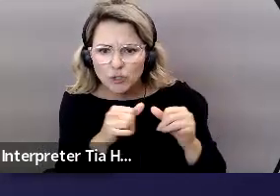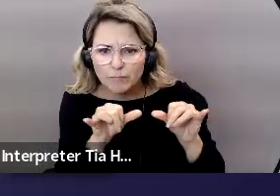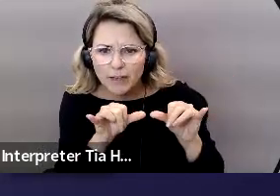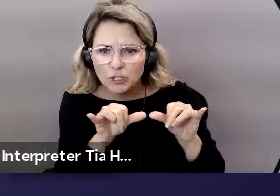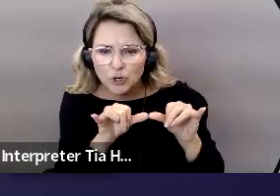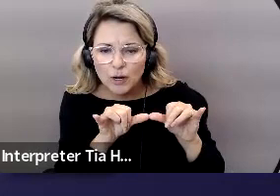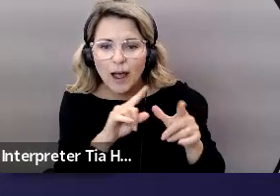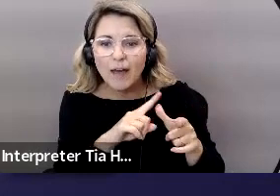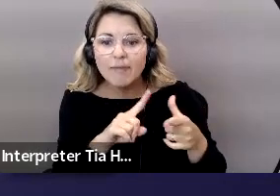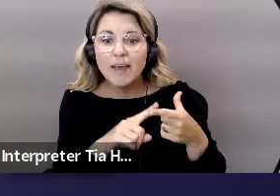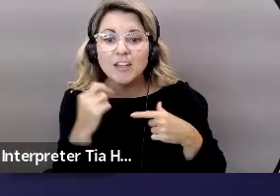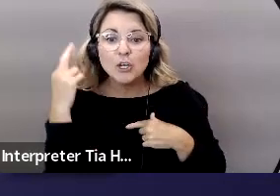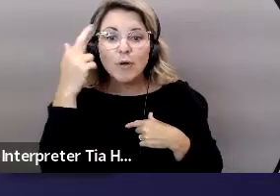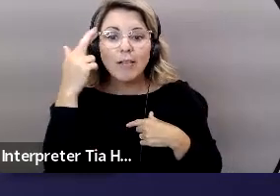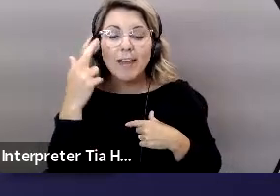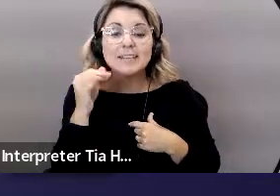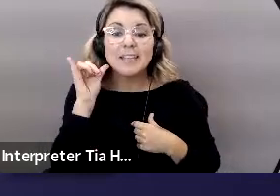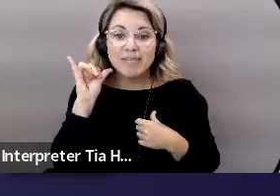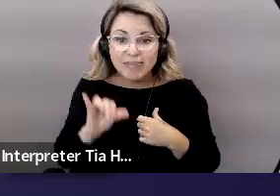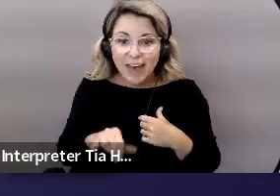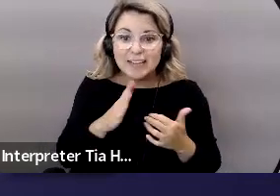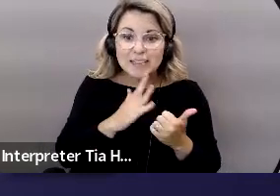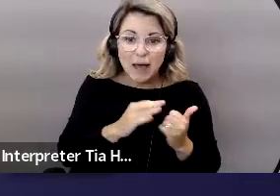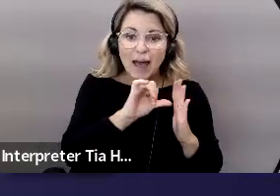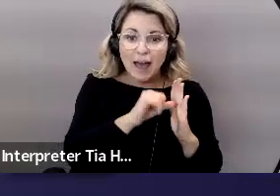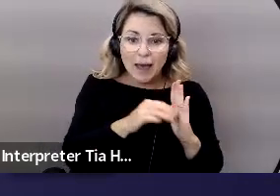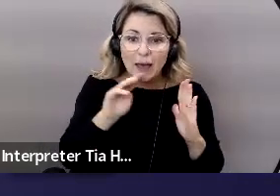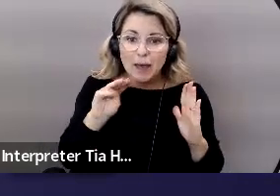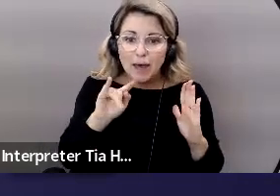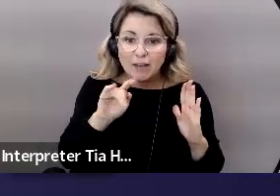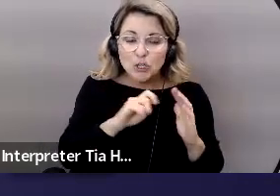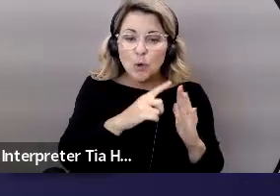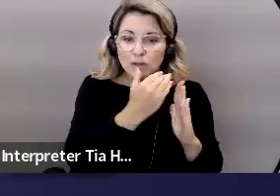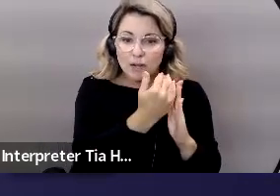they sort of go hand in hand. And so, your evaluation is going to tell you if you're on